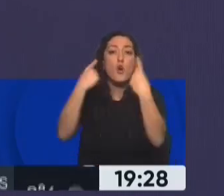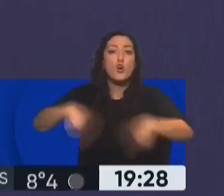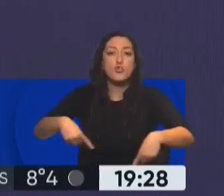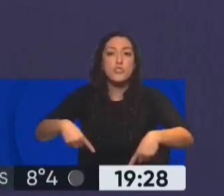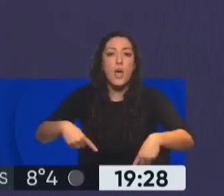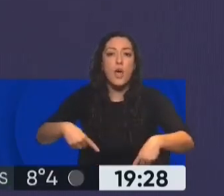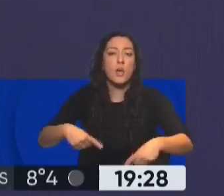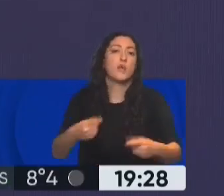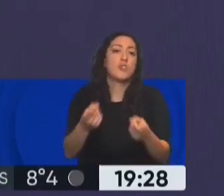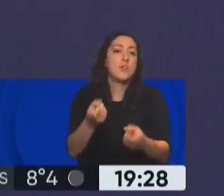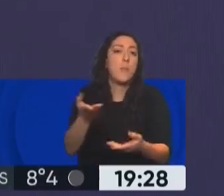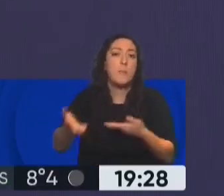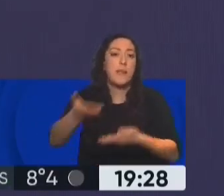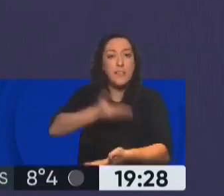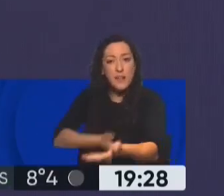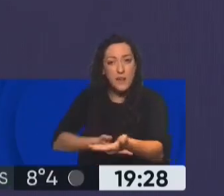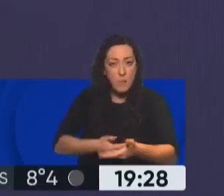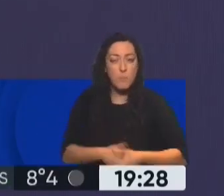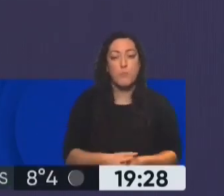That is money.